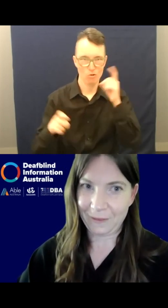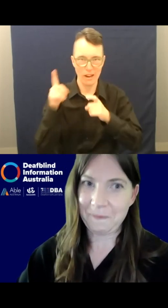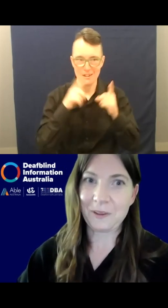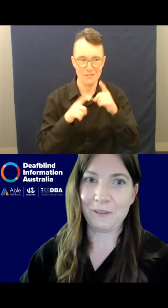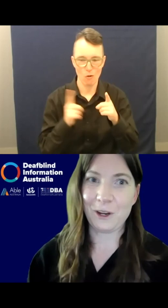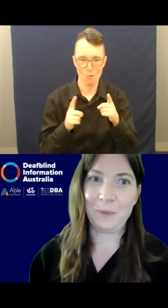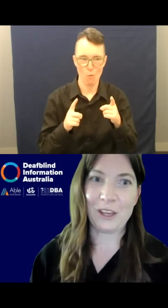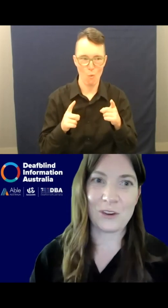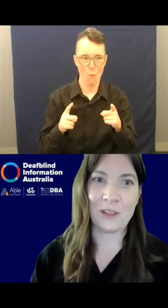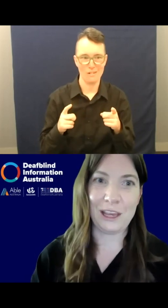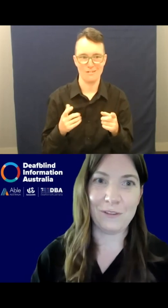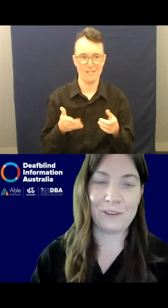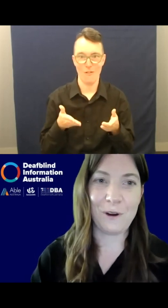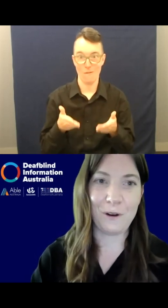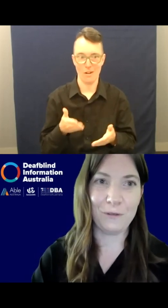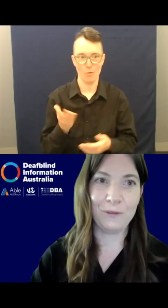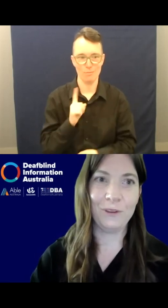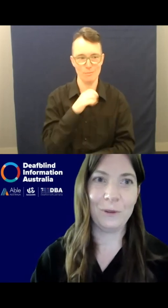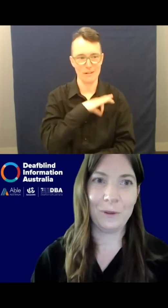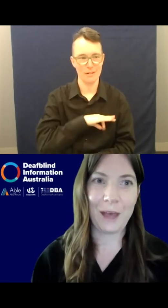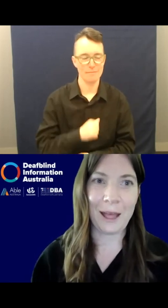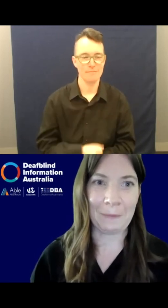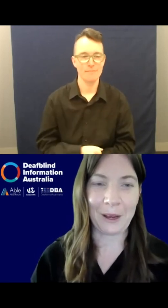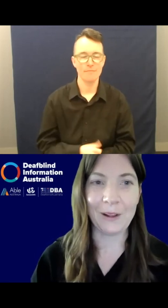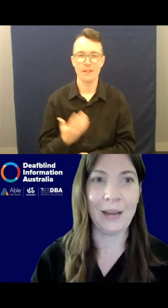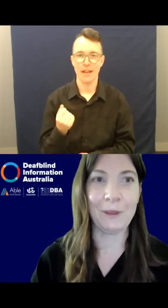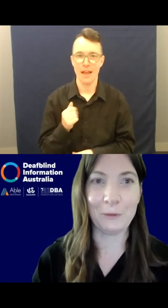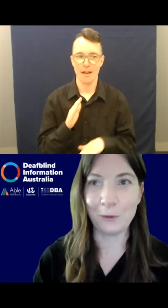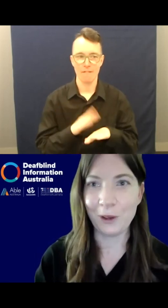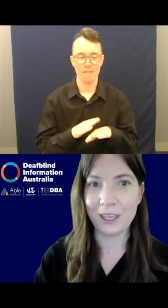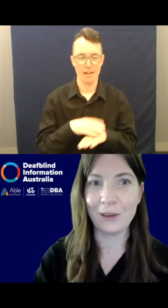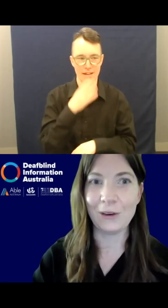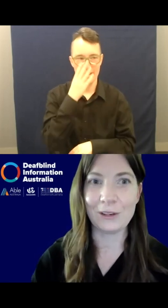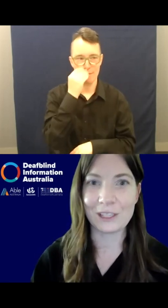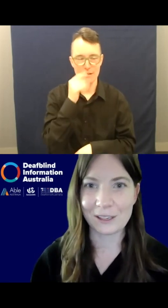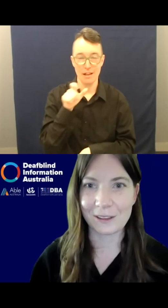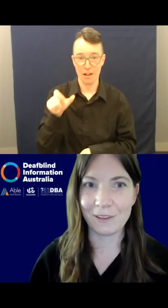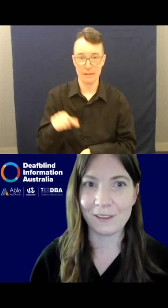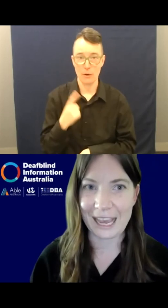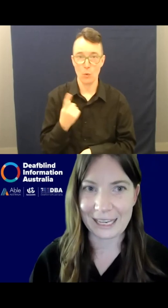I've got a picture on the left of my client with the woodworking who just discovered sanding.